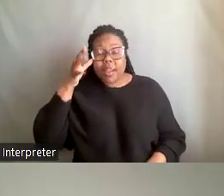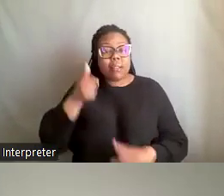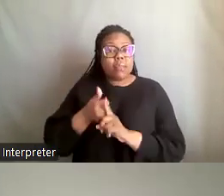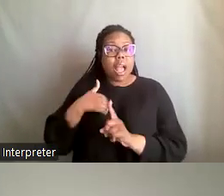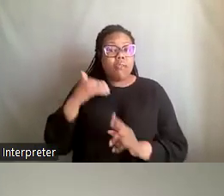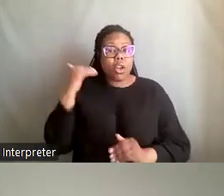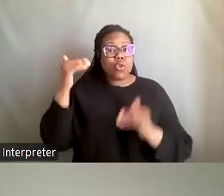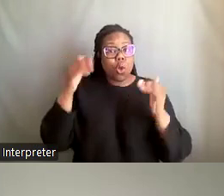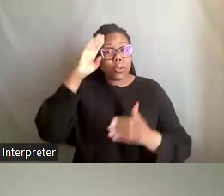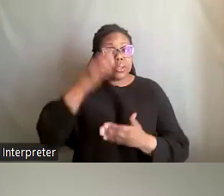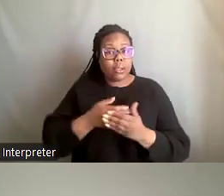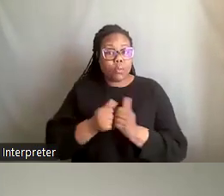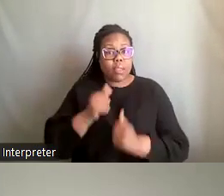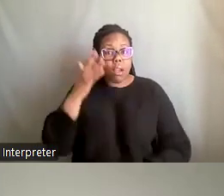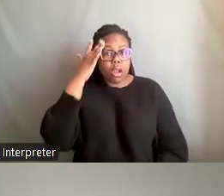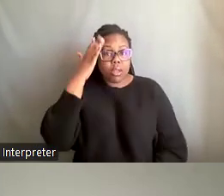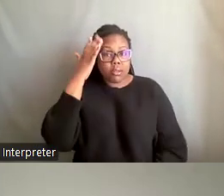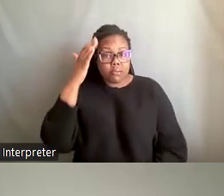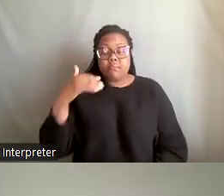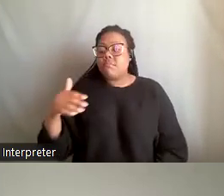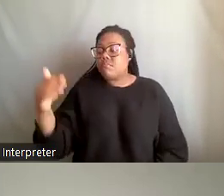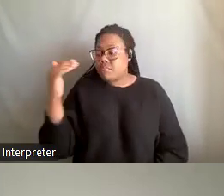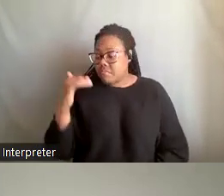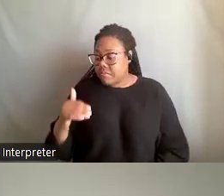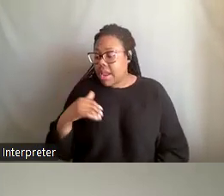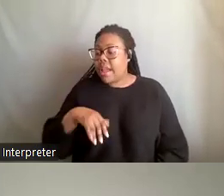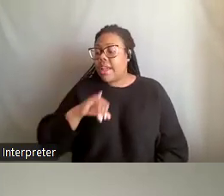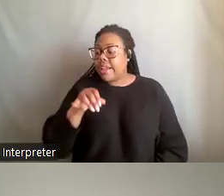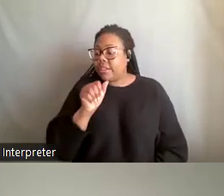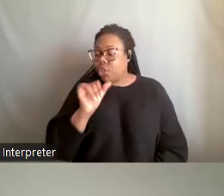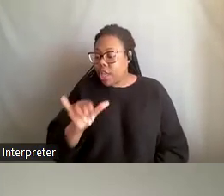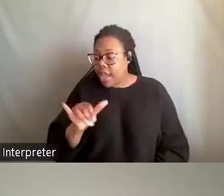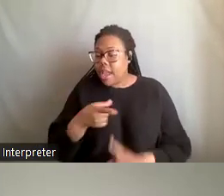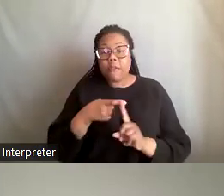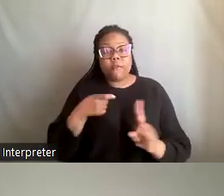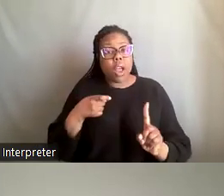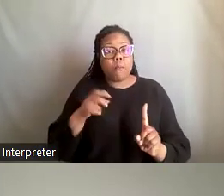Let's see, we have a parent of an adult son with autism.